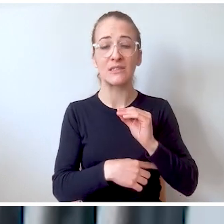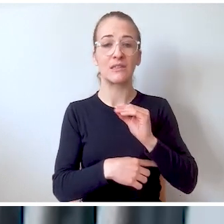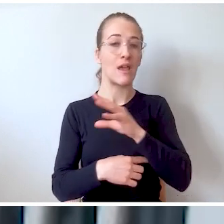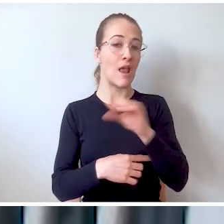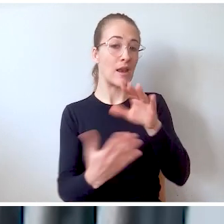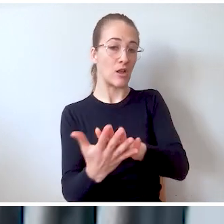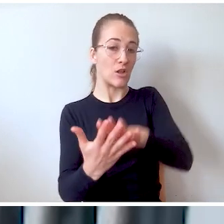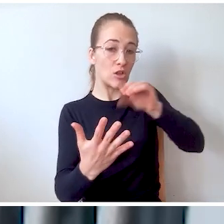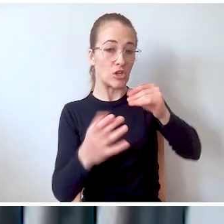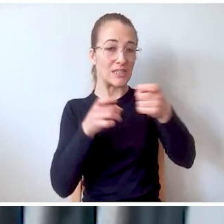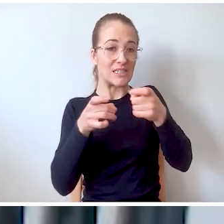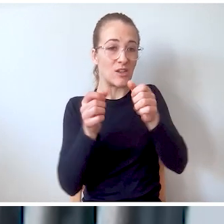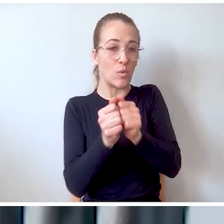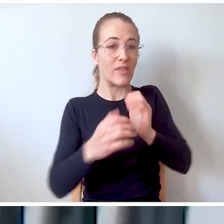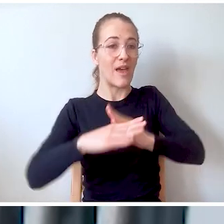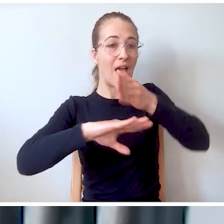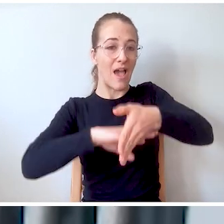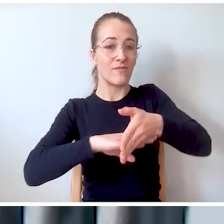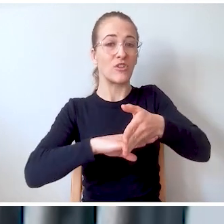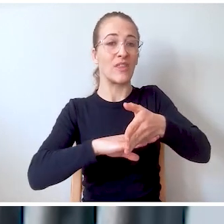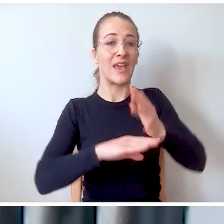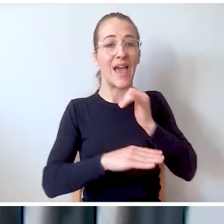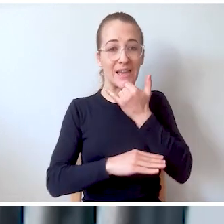and learn to deal with after my accident.